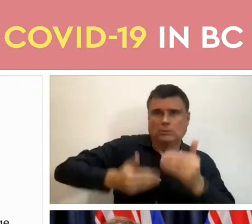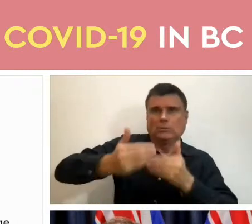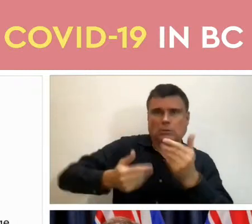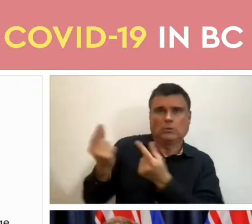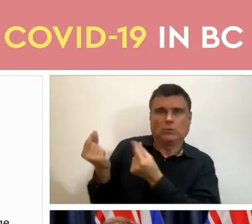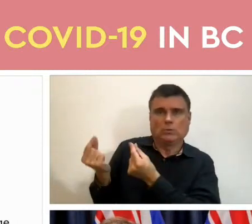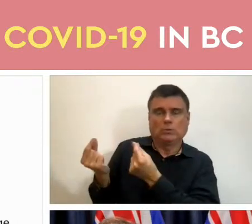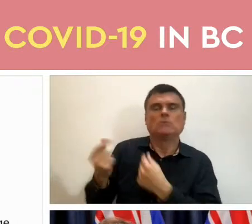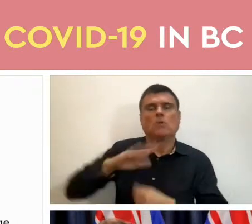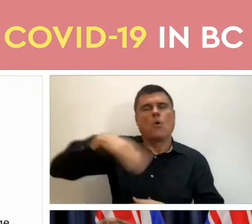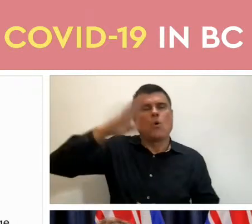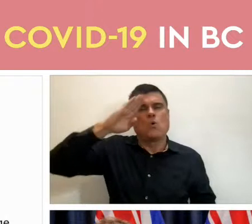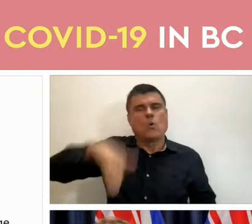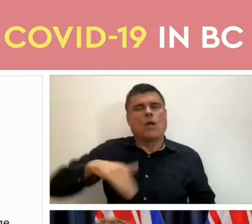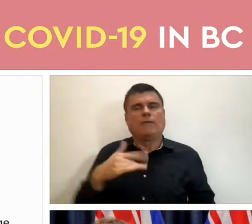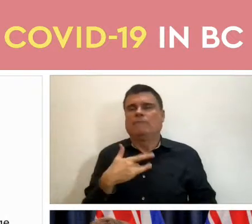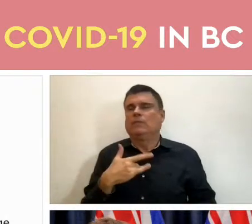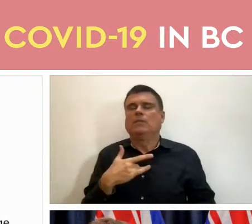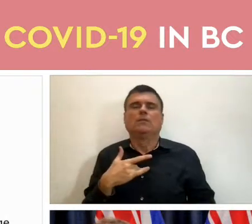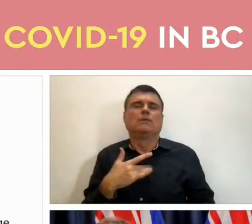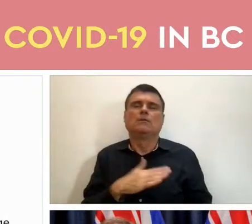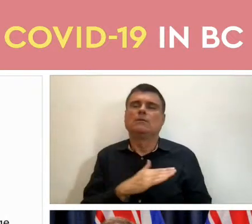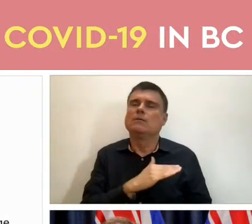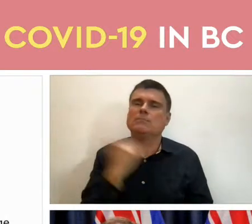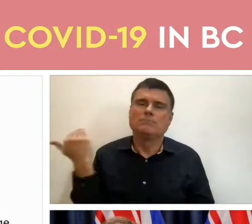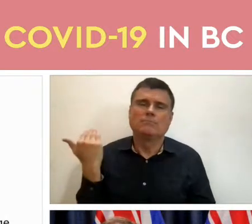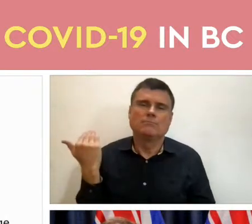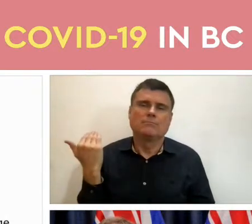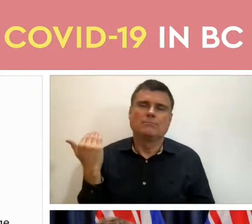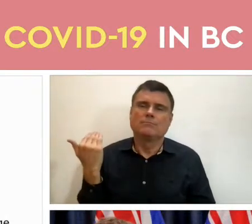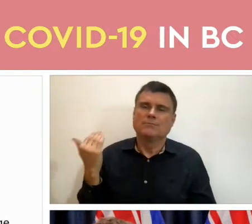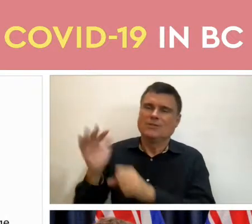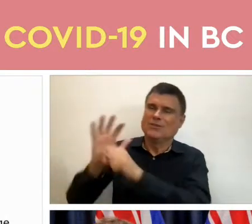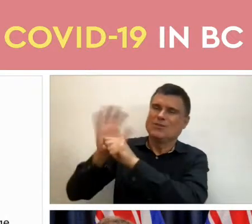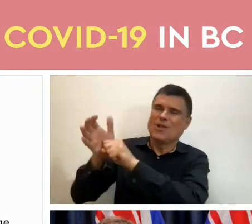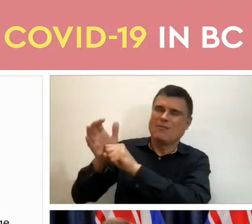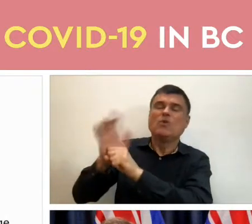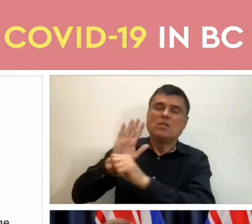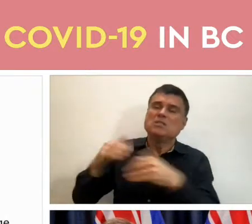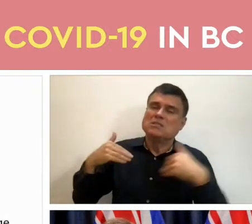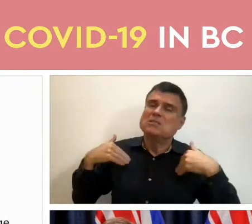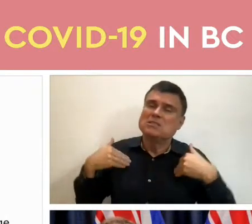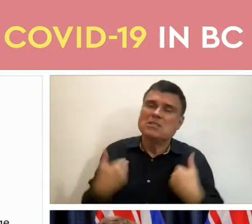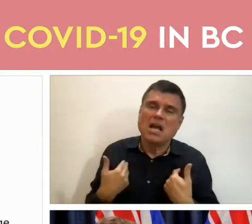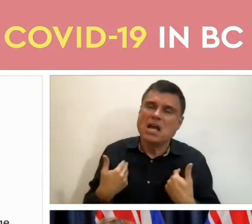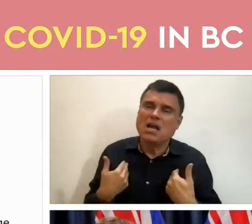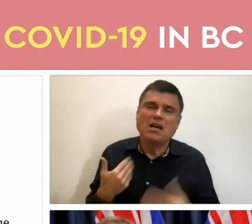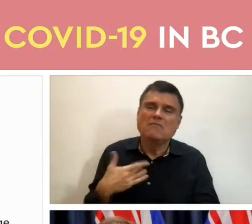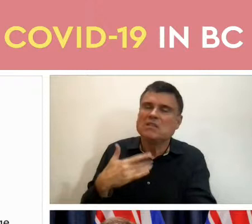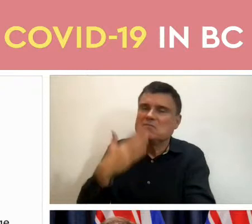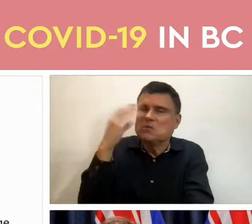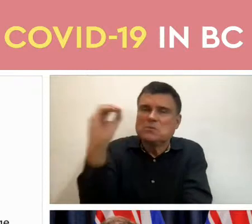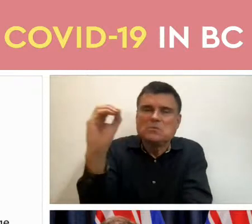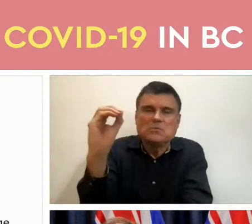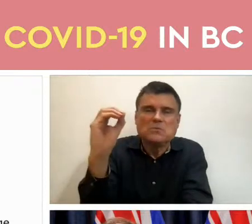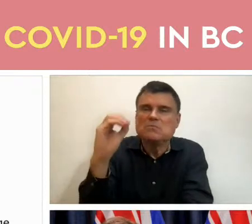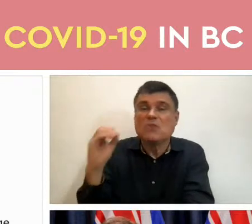fatigued. It's seeking new authority in our lives through the opportunities we give it.